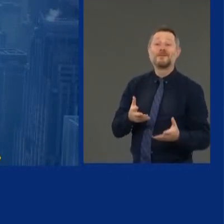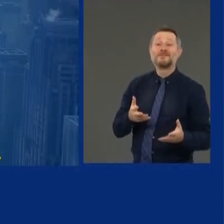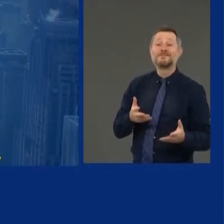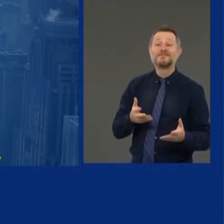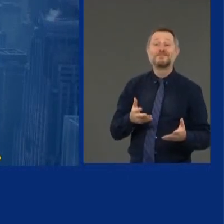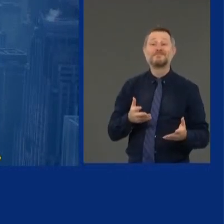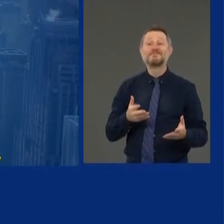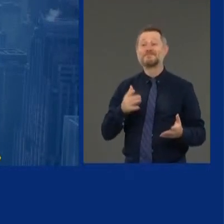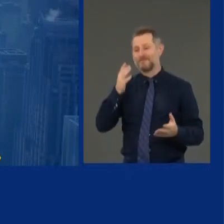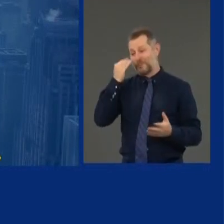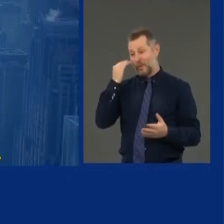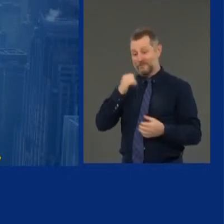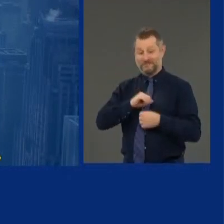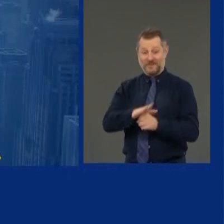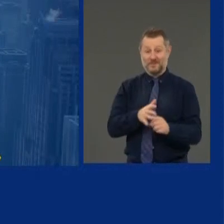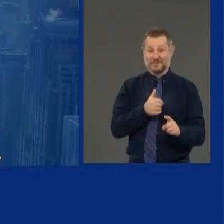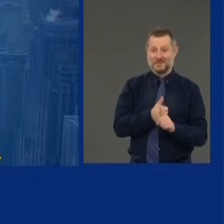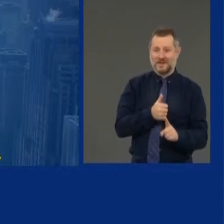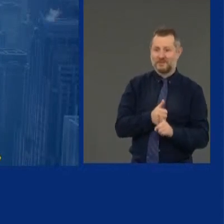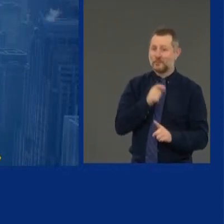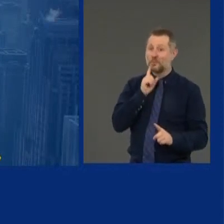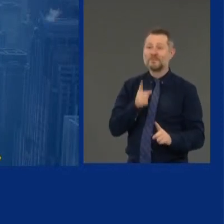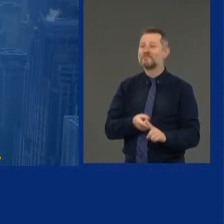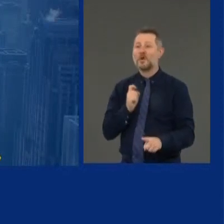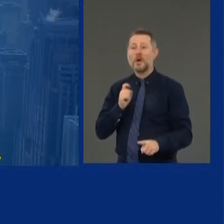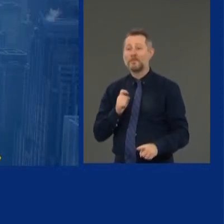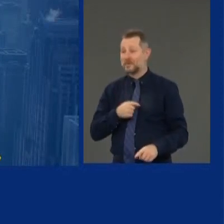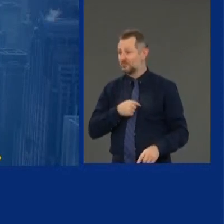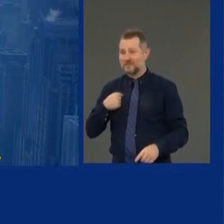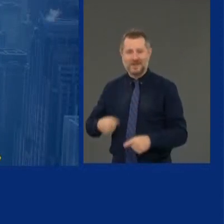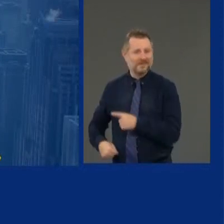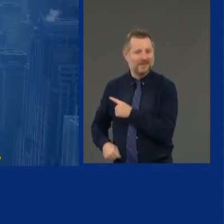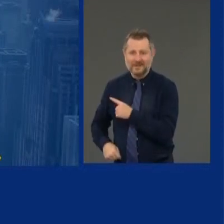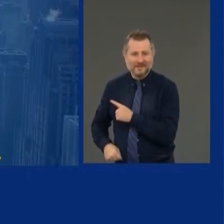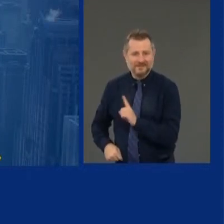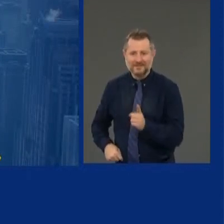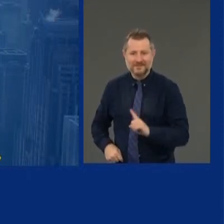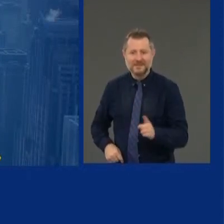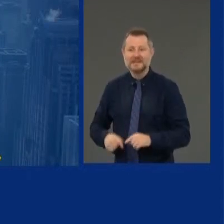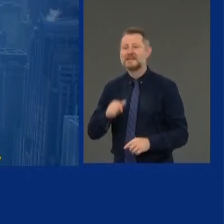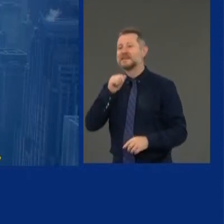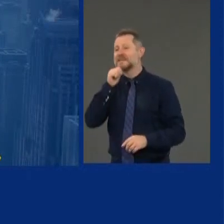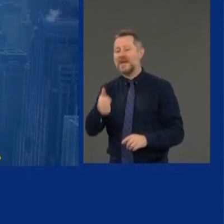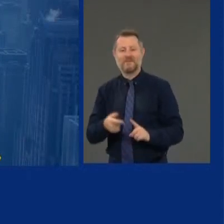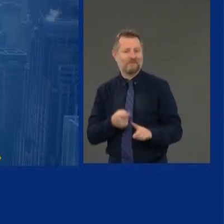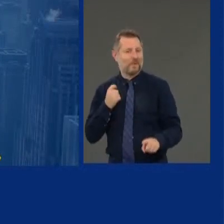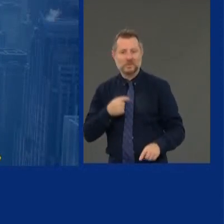WE DIDN'T CREATE THIS CRISIS. THIS CRISIS WAS CREATED BECAUSE THE VIRUS DID NOT COME FROM